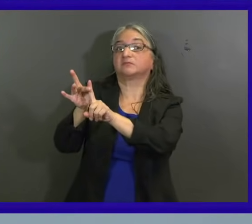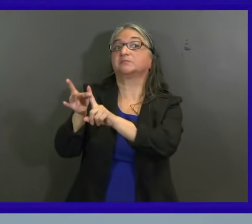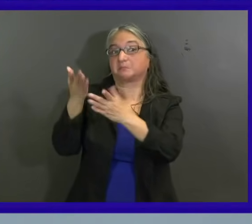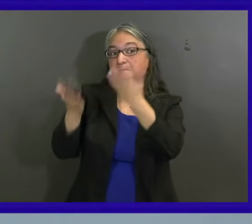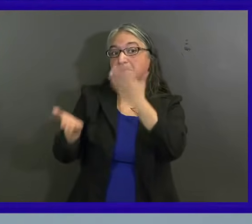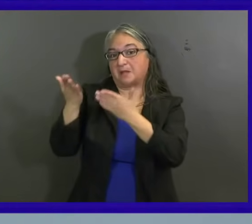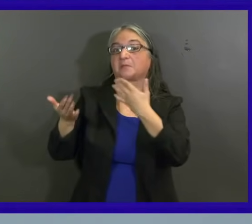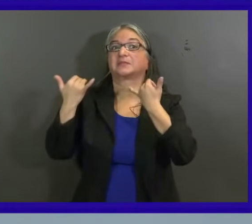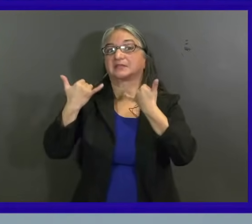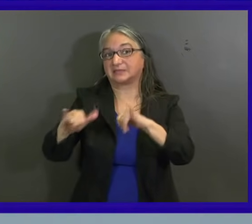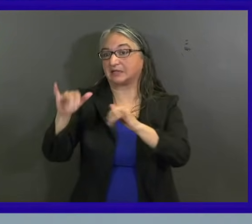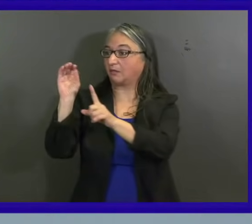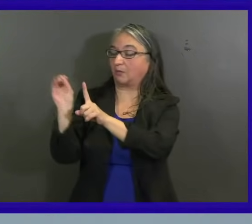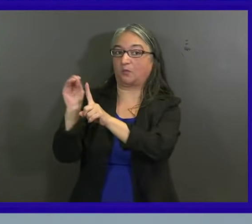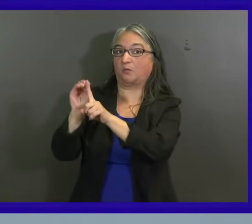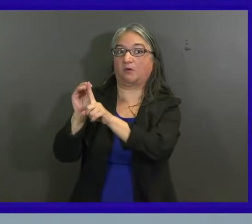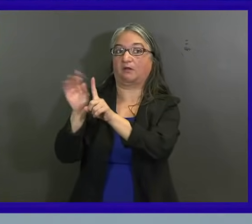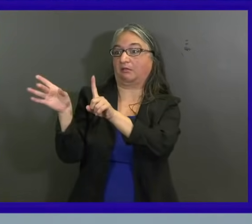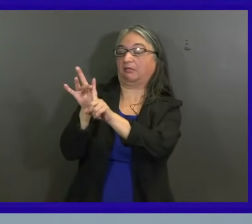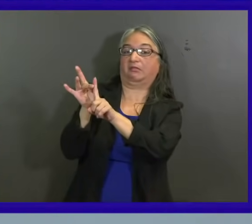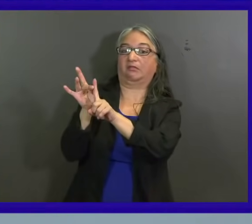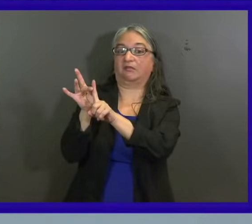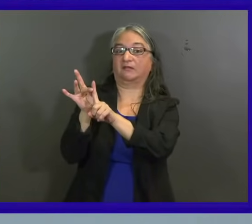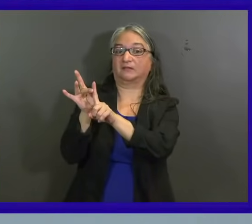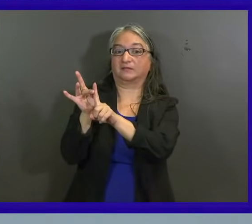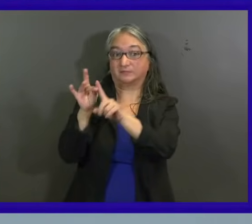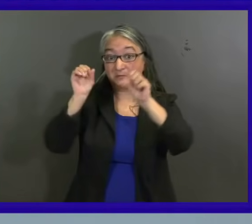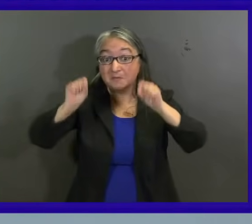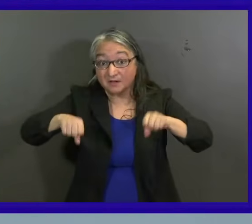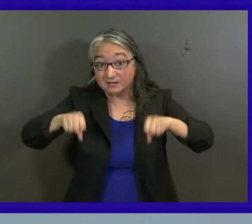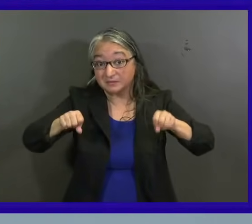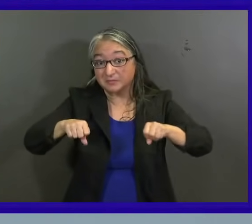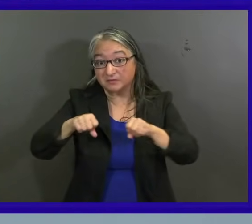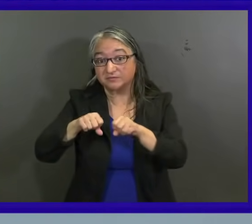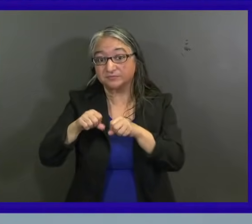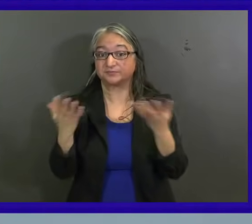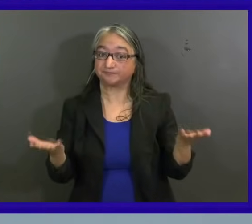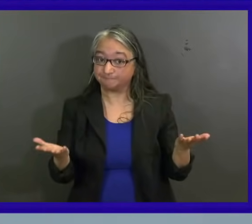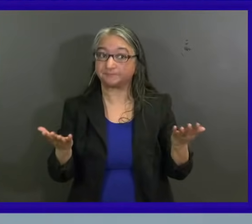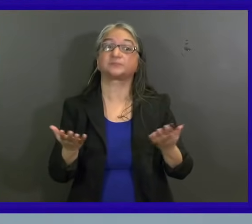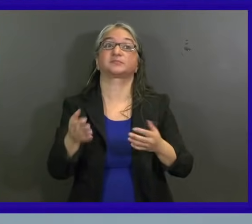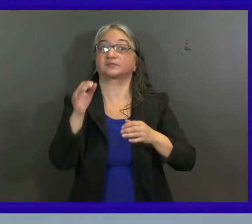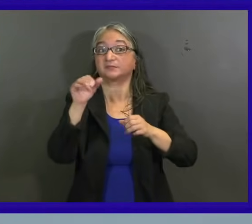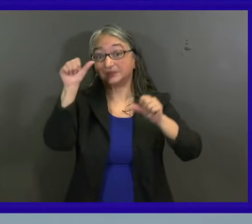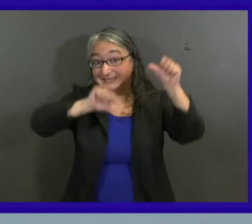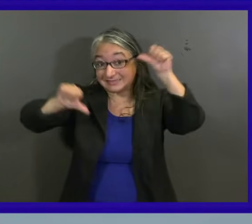omicron also has some features that scientists are concerned may make the vaccines less effective but